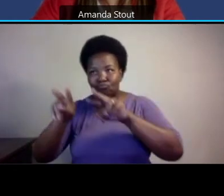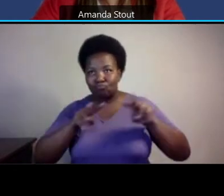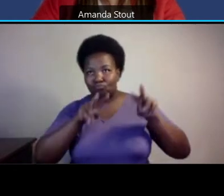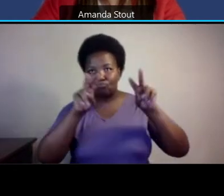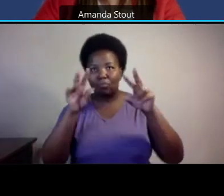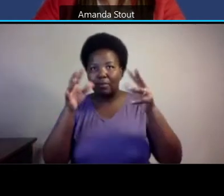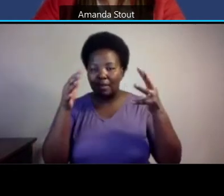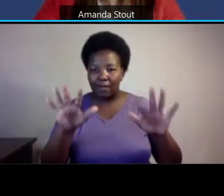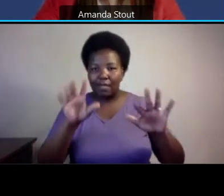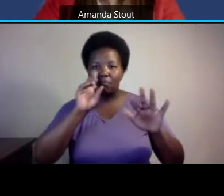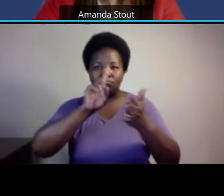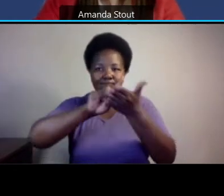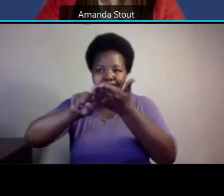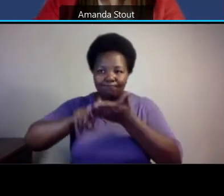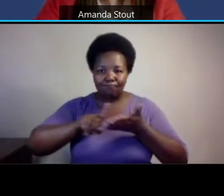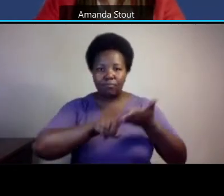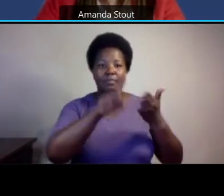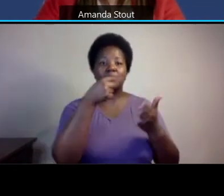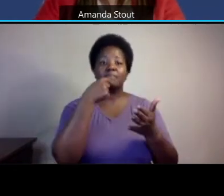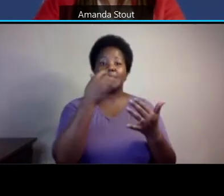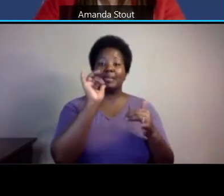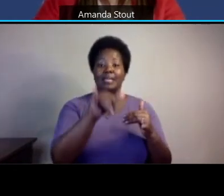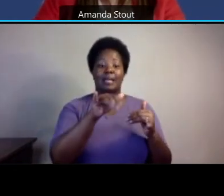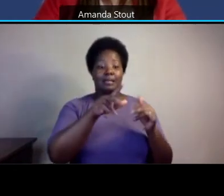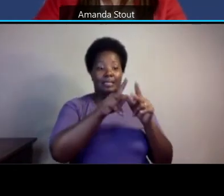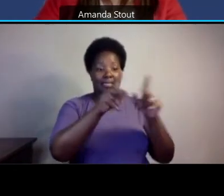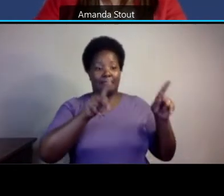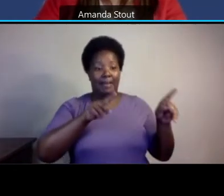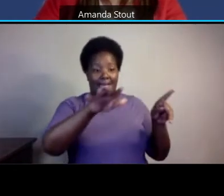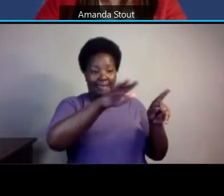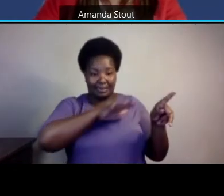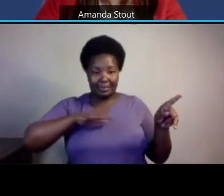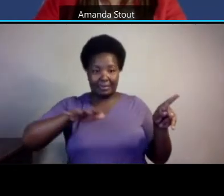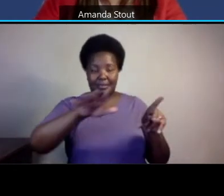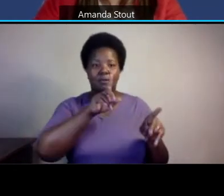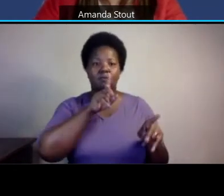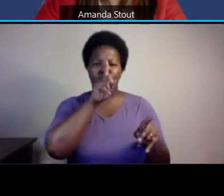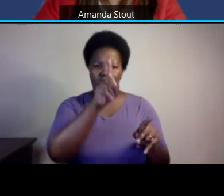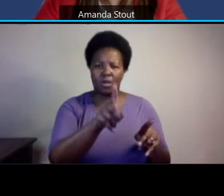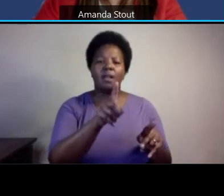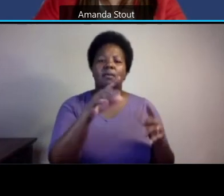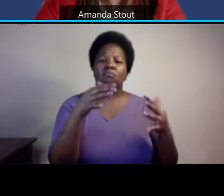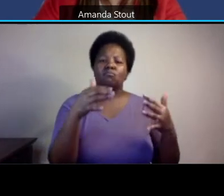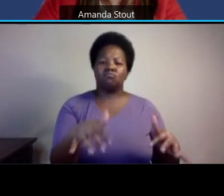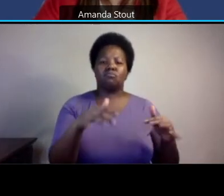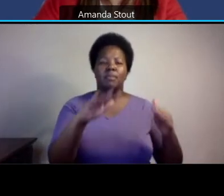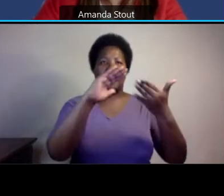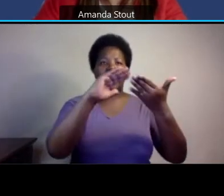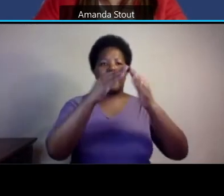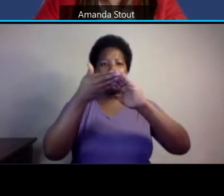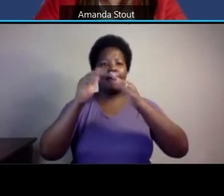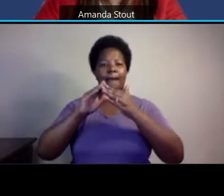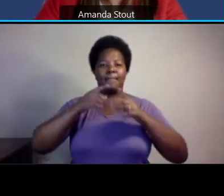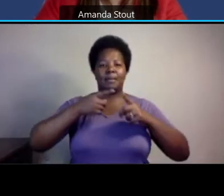the fact that these spaces are really in a very you know urban intersection and being aware of